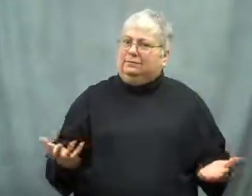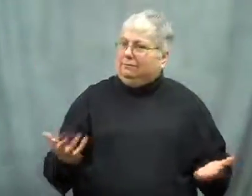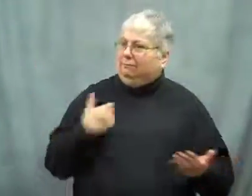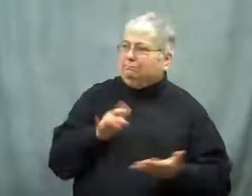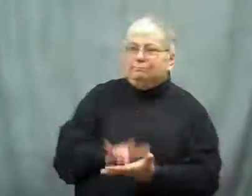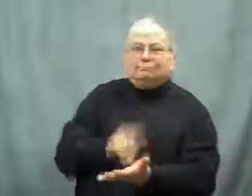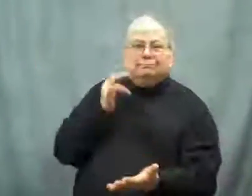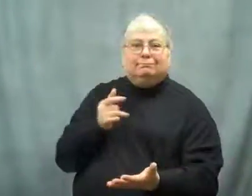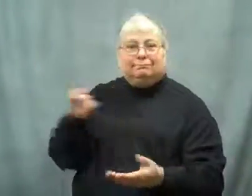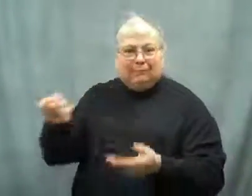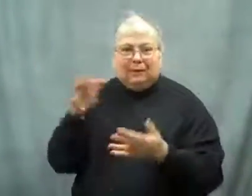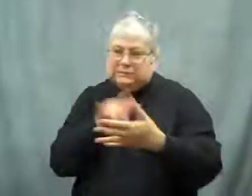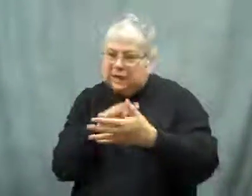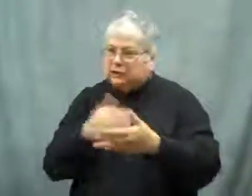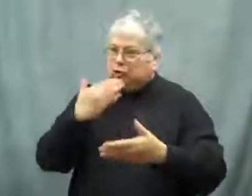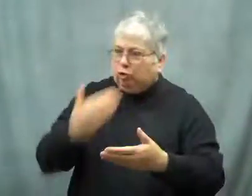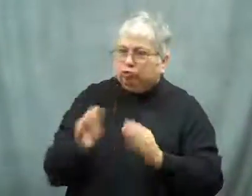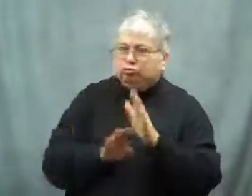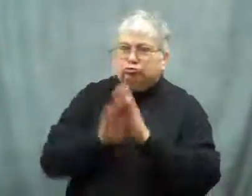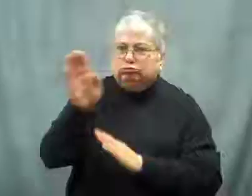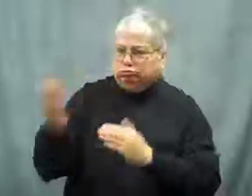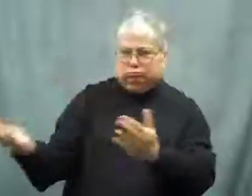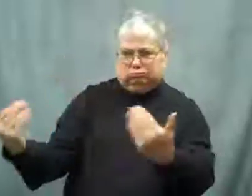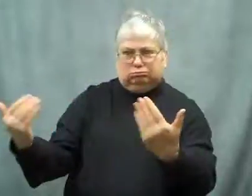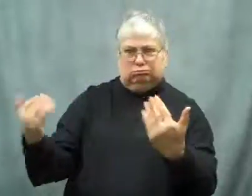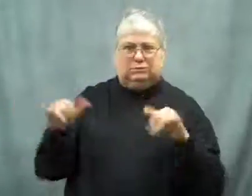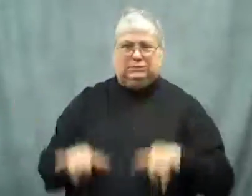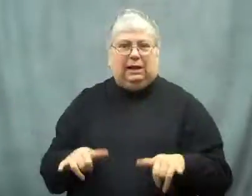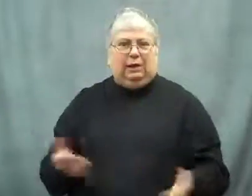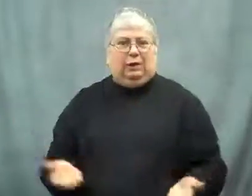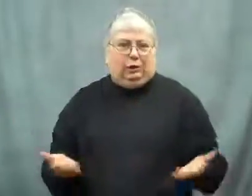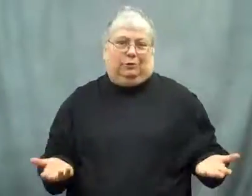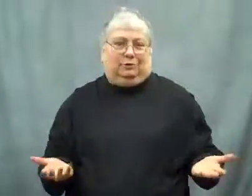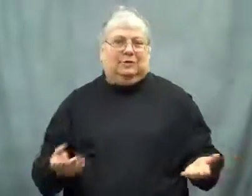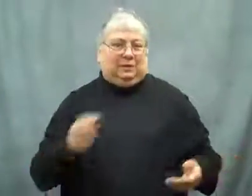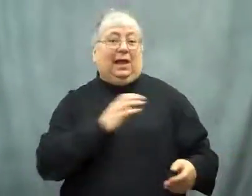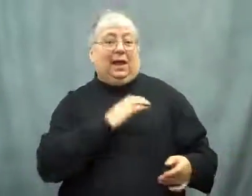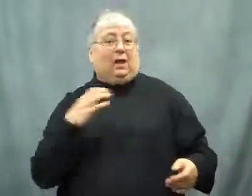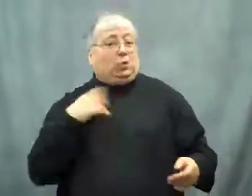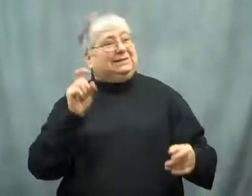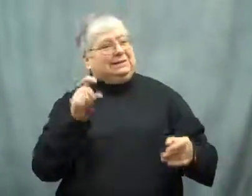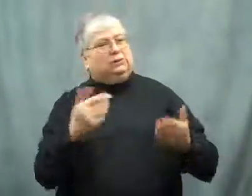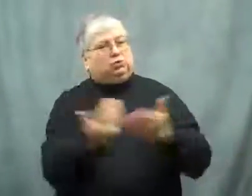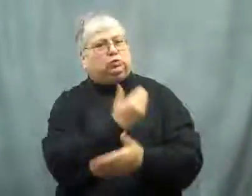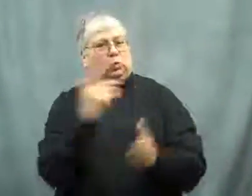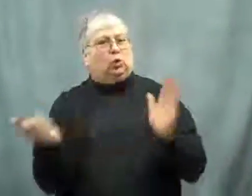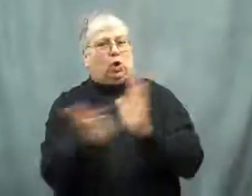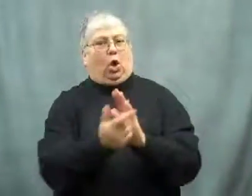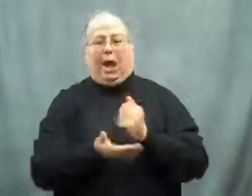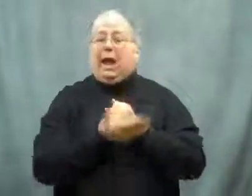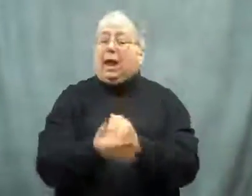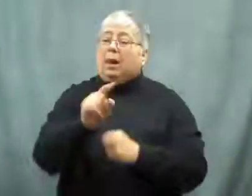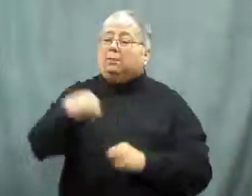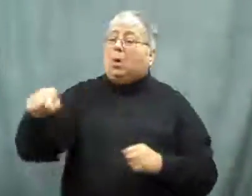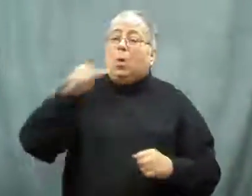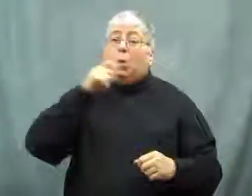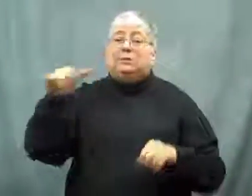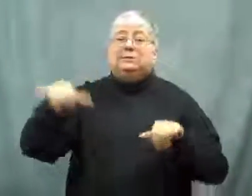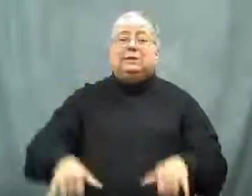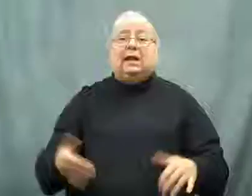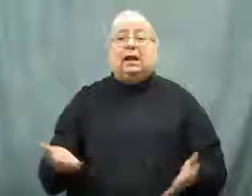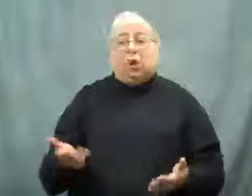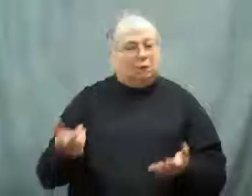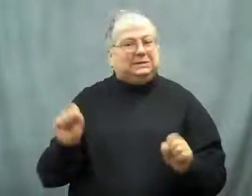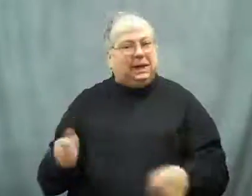It would be to the country's benefit to keep them here.